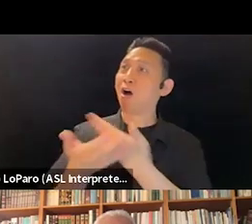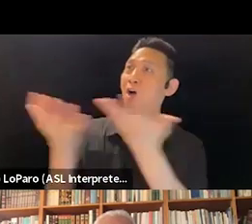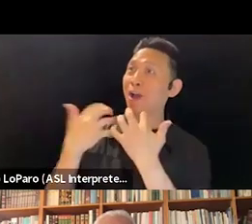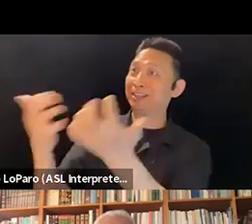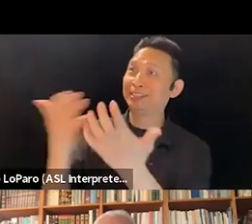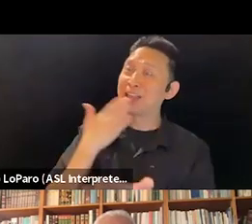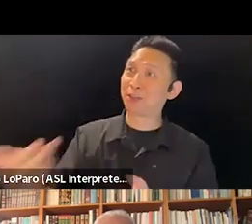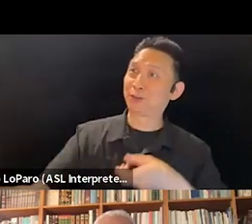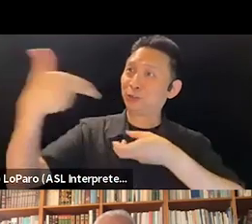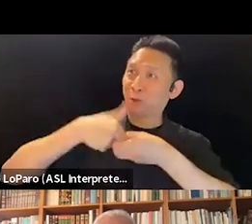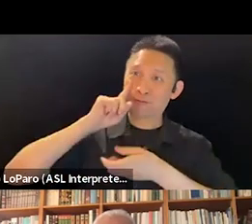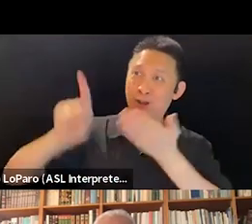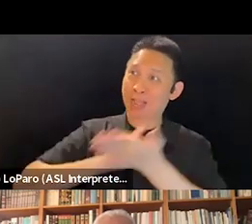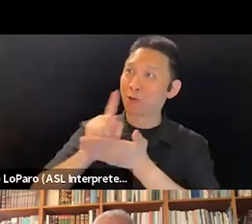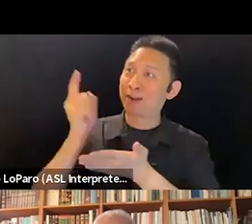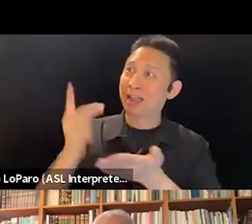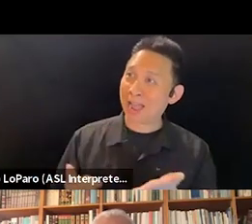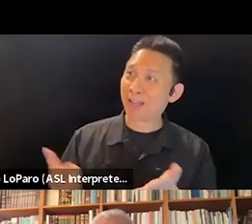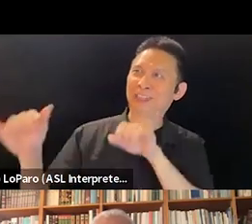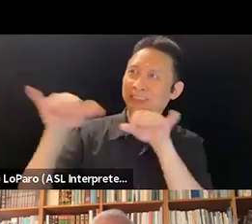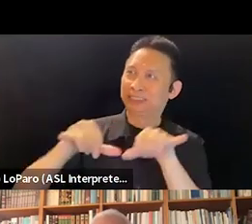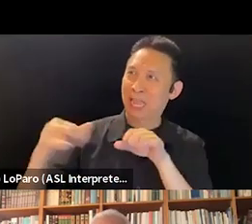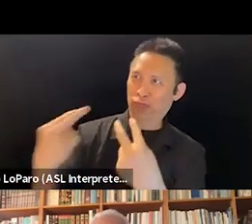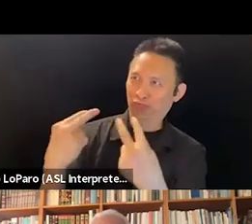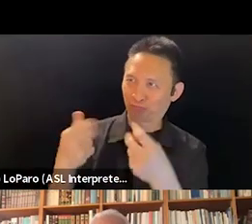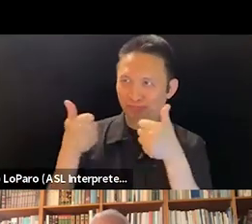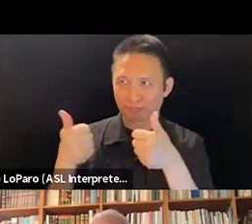for like an hour and a half. You know, a few questions weren't answered today,